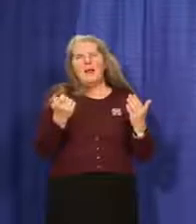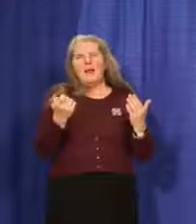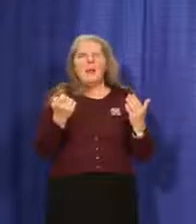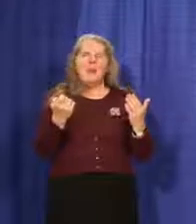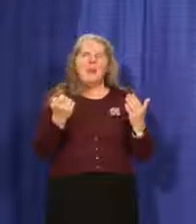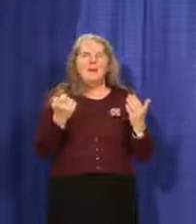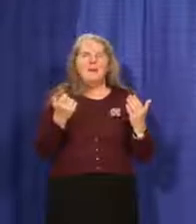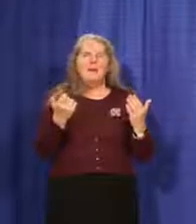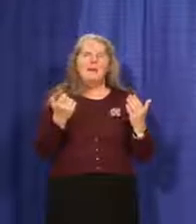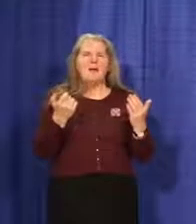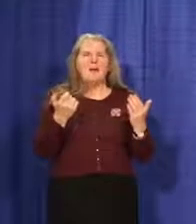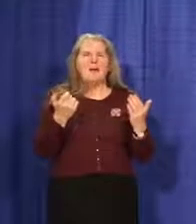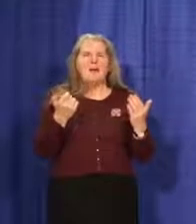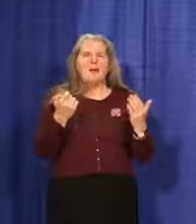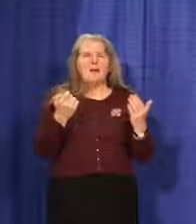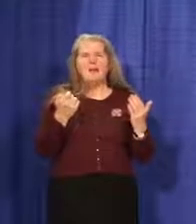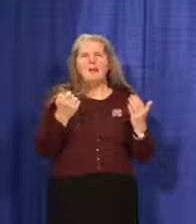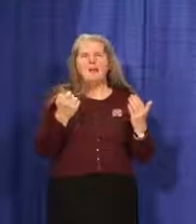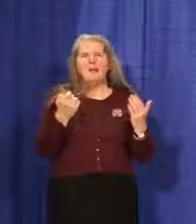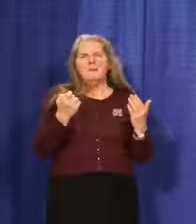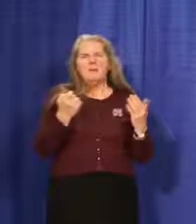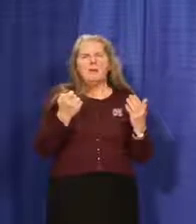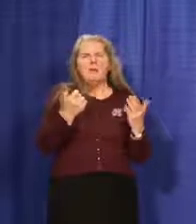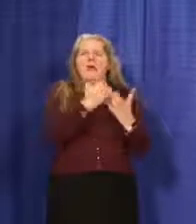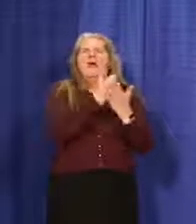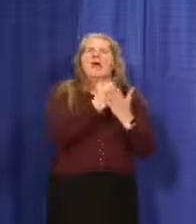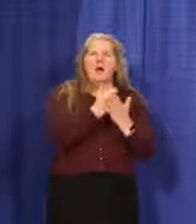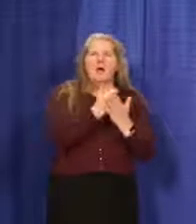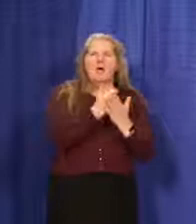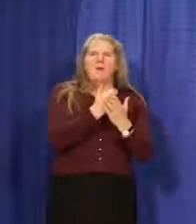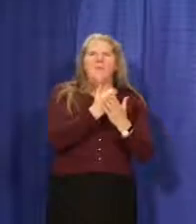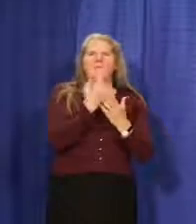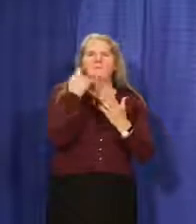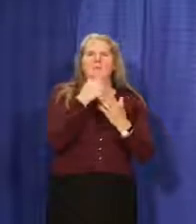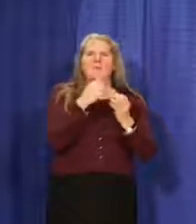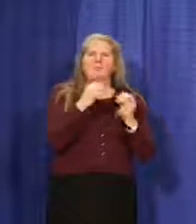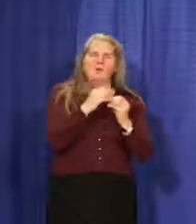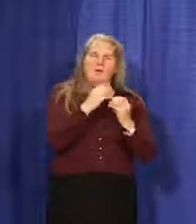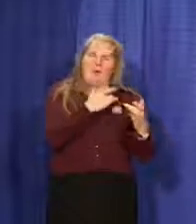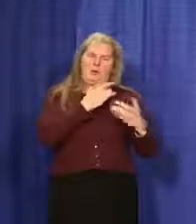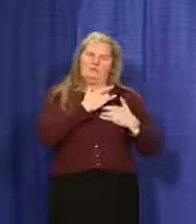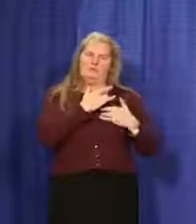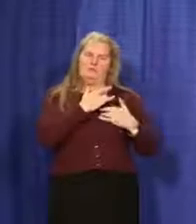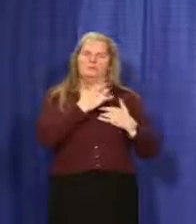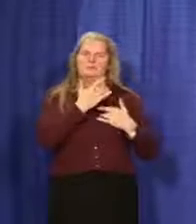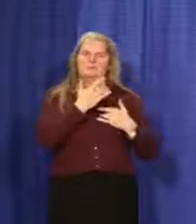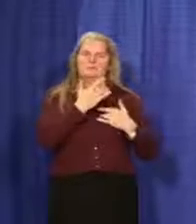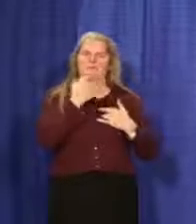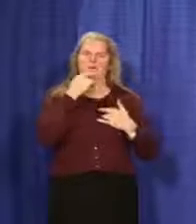So it is a way of giving benefit of the doubt of the people who are most worried about, and that is people who are in residential